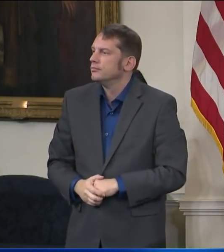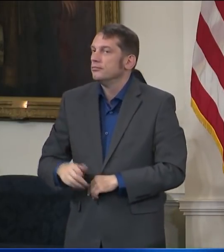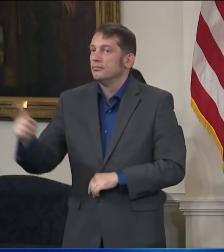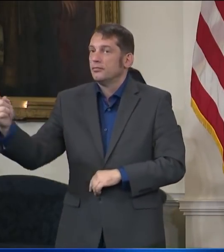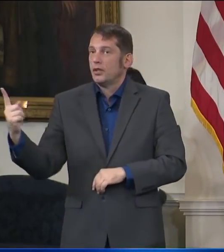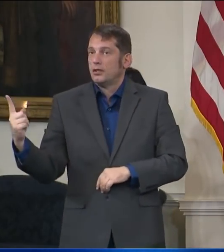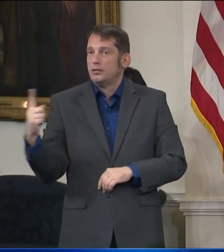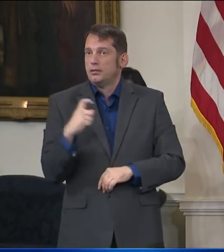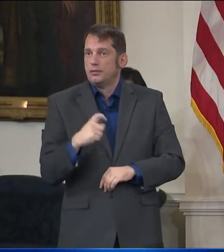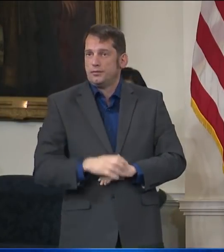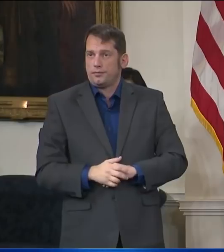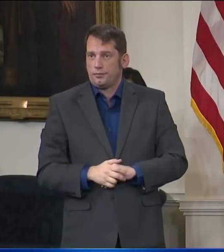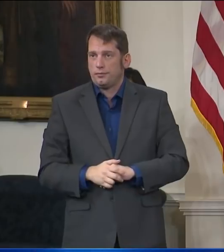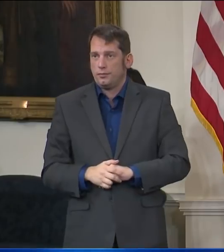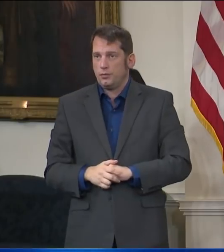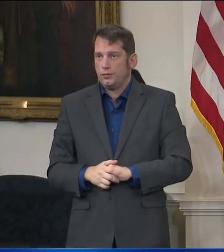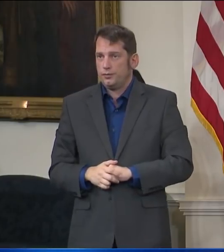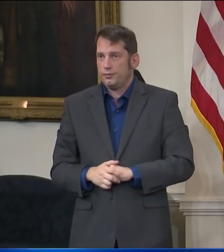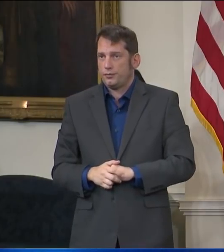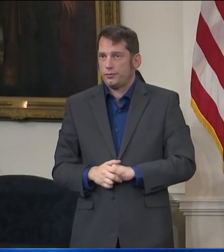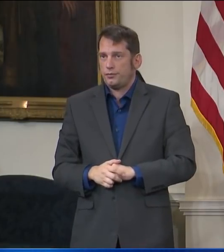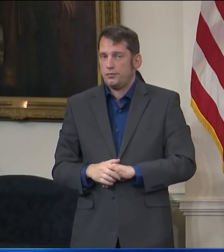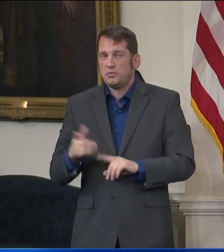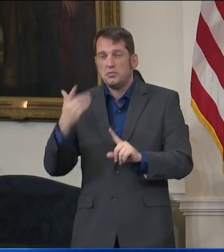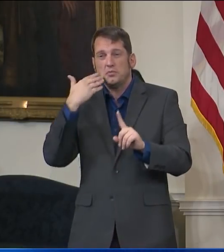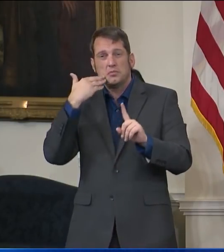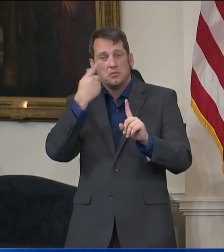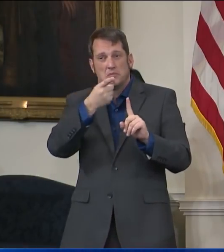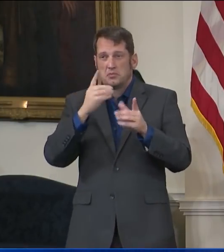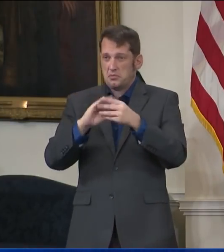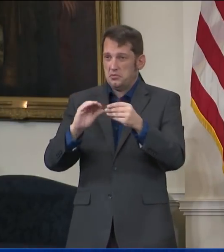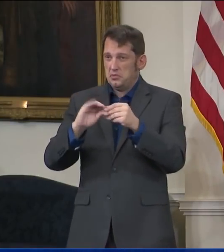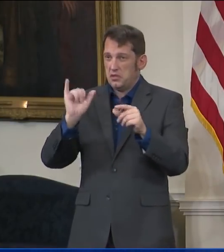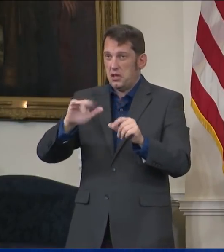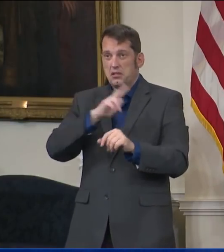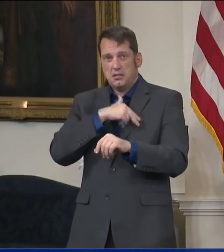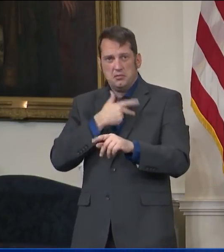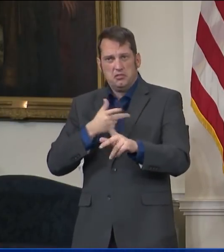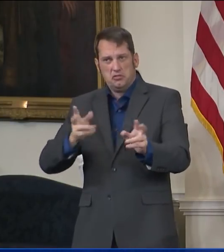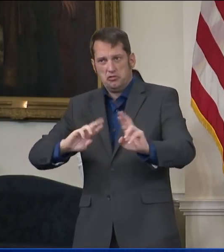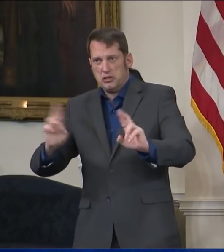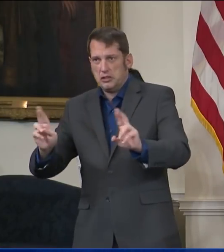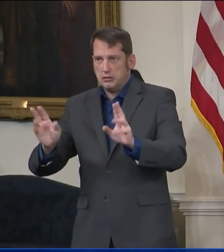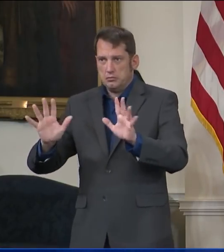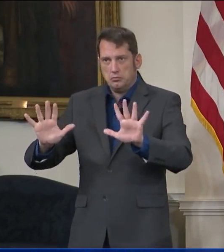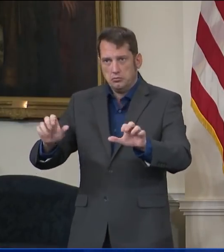WE WE TALK TO HEALTHCARE PROVIDER TO SAY YEAH, WE HAVE TO PASS IT EAT NO MORE.